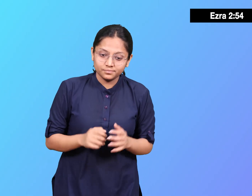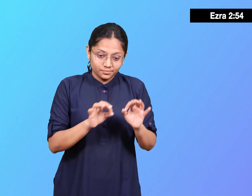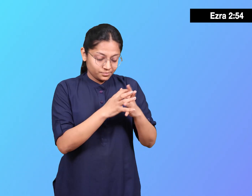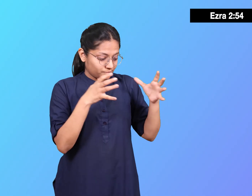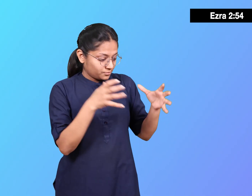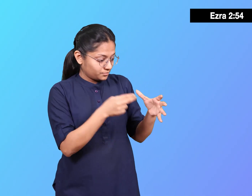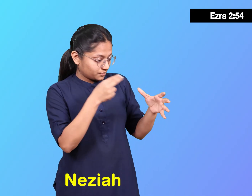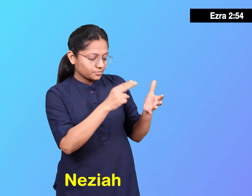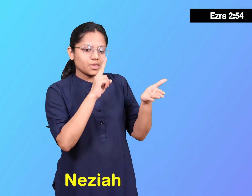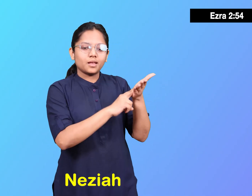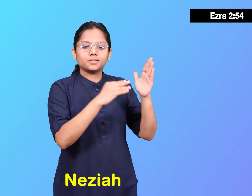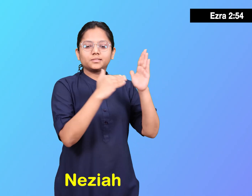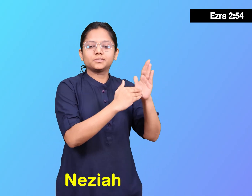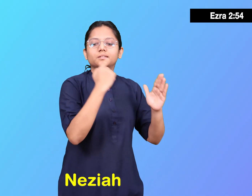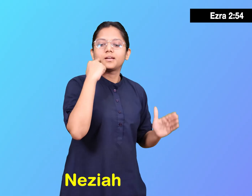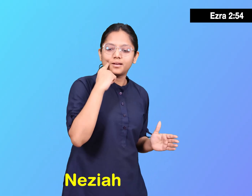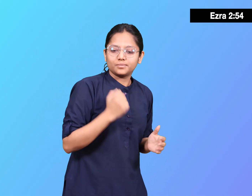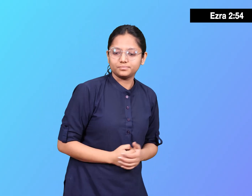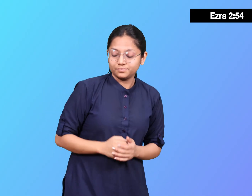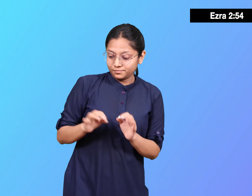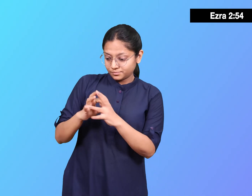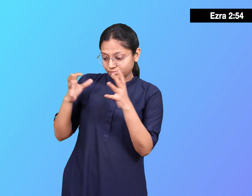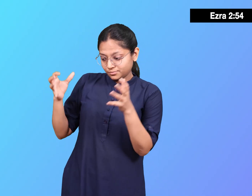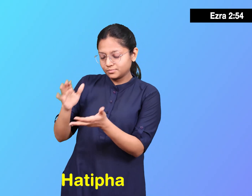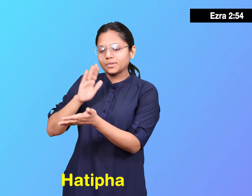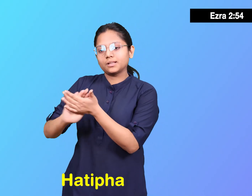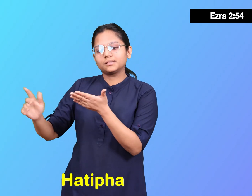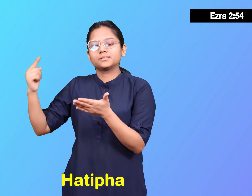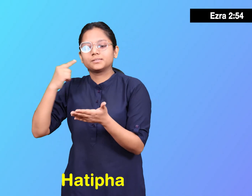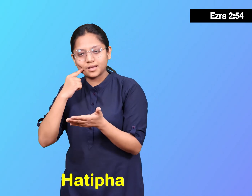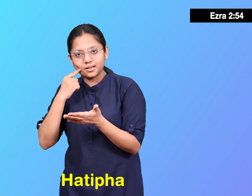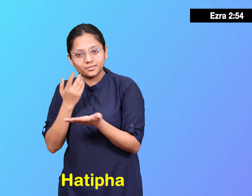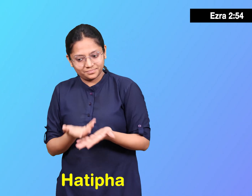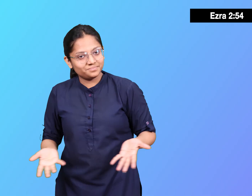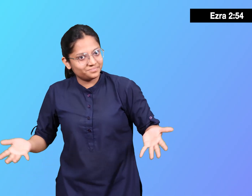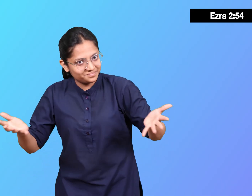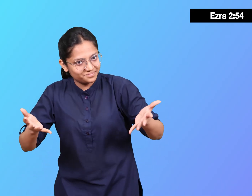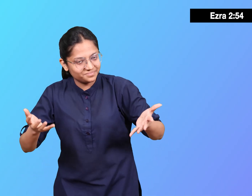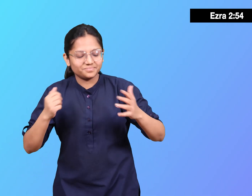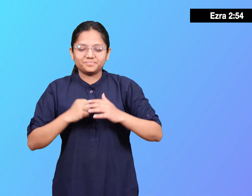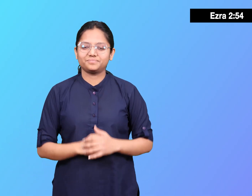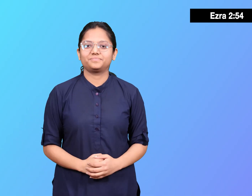Neziah and Hatipha.